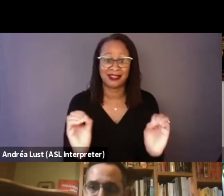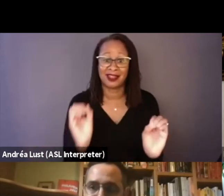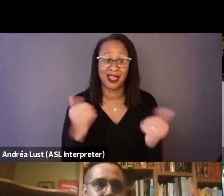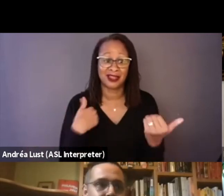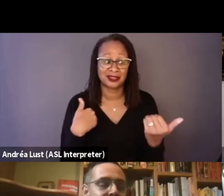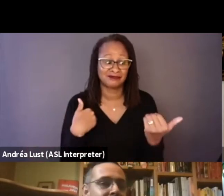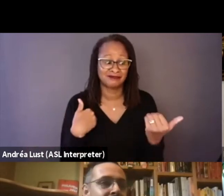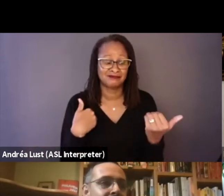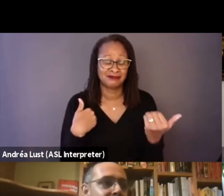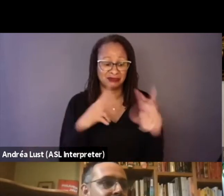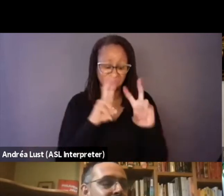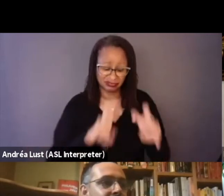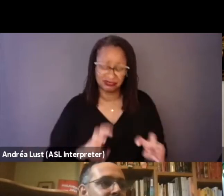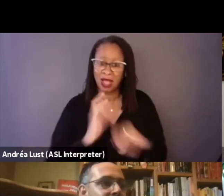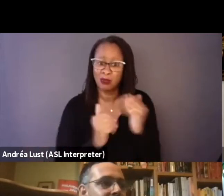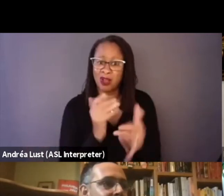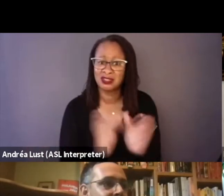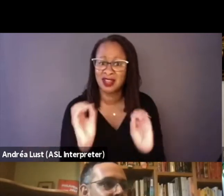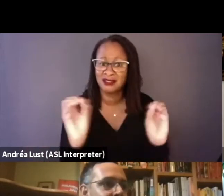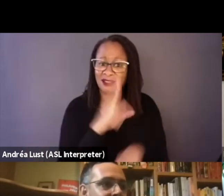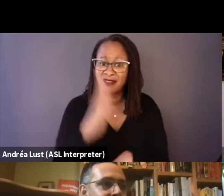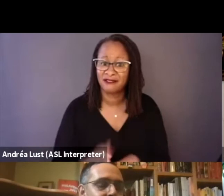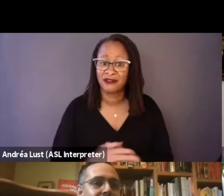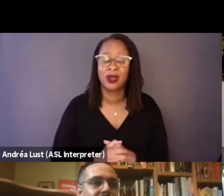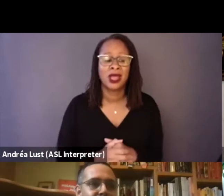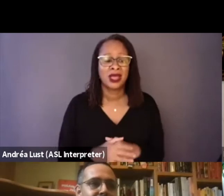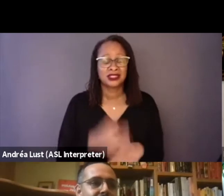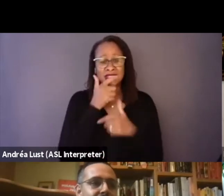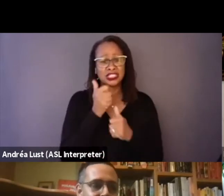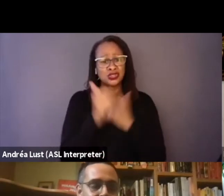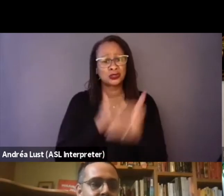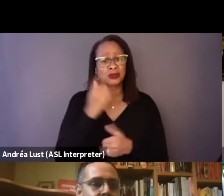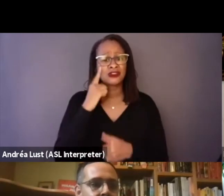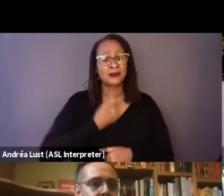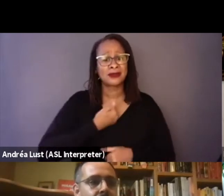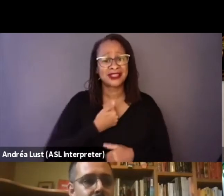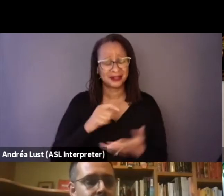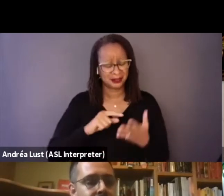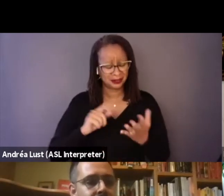And so there's just been an interesting process for me in sort of realizing, oh,